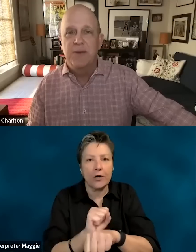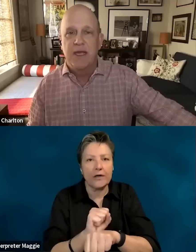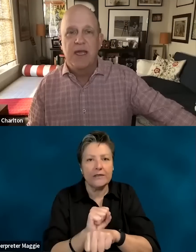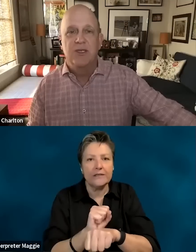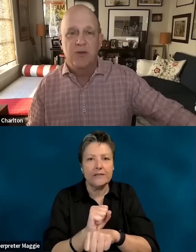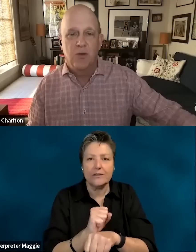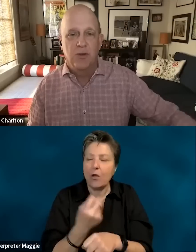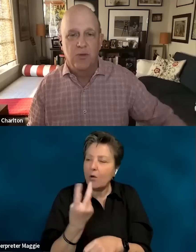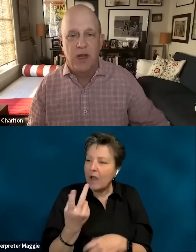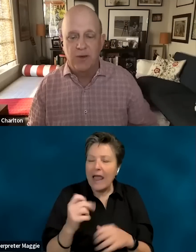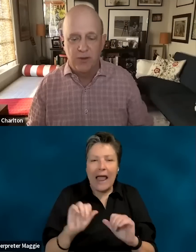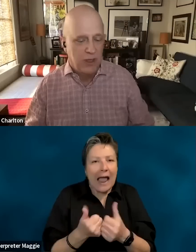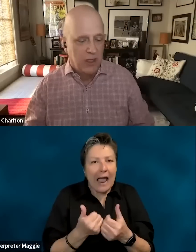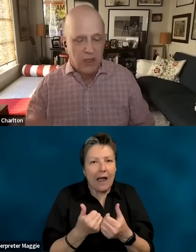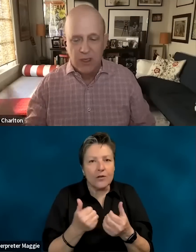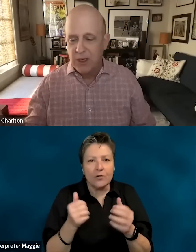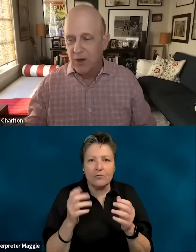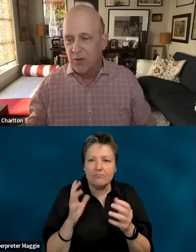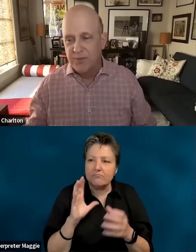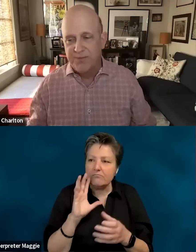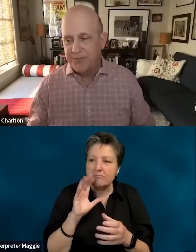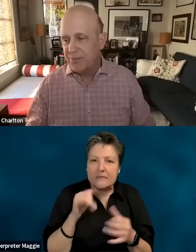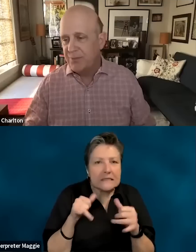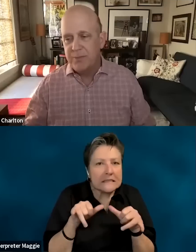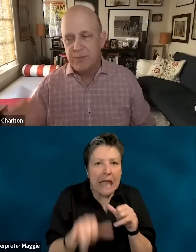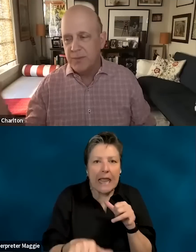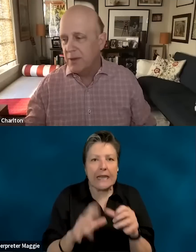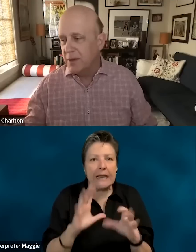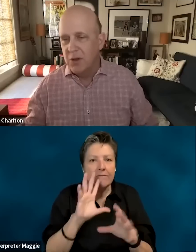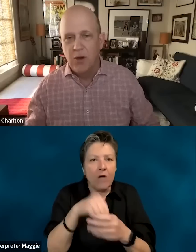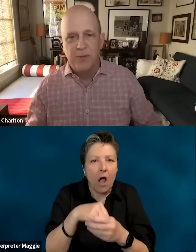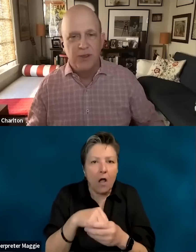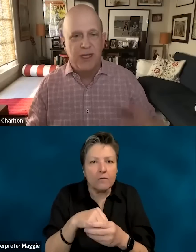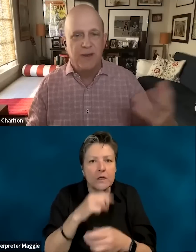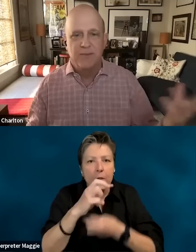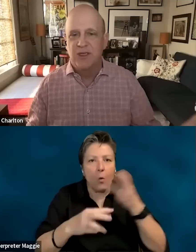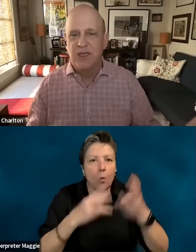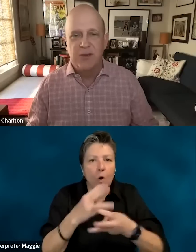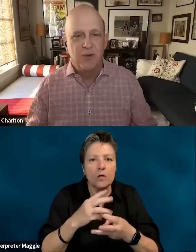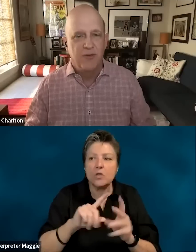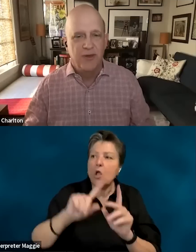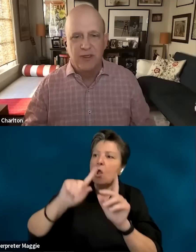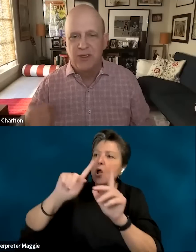and keep engaged in the world around you. You know, going to museums, seeing movies,